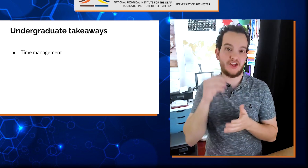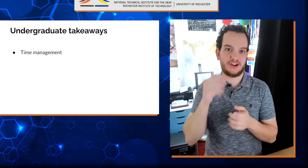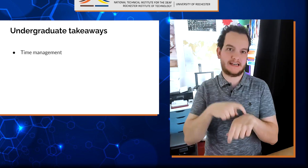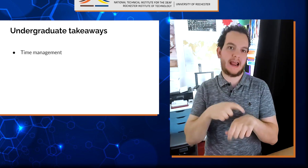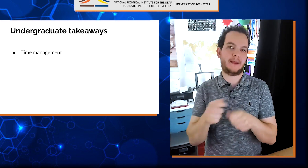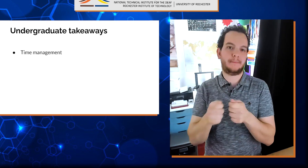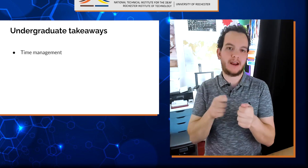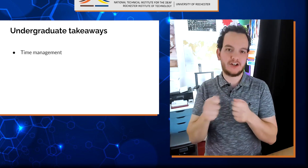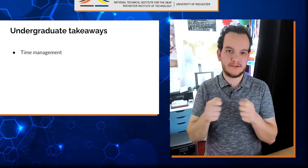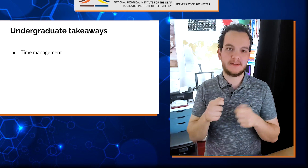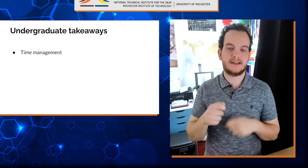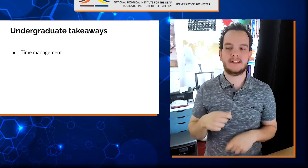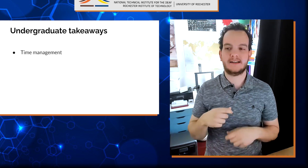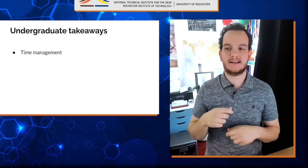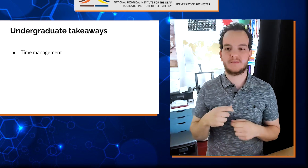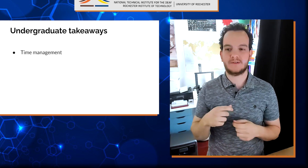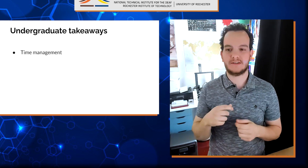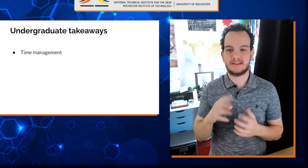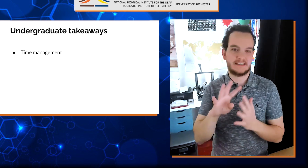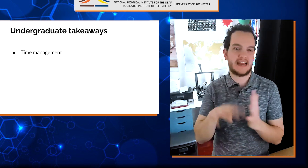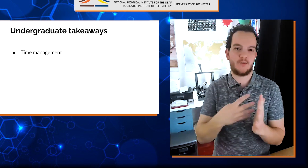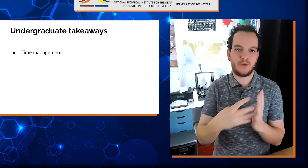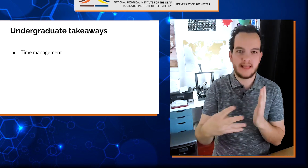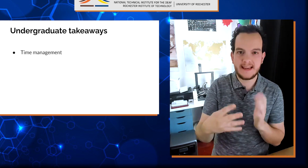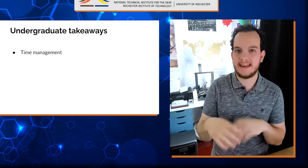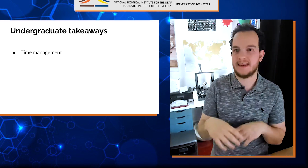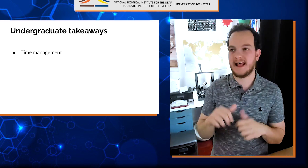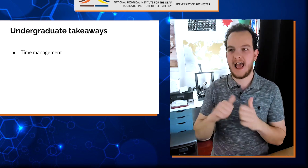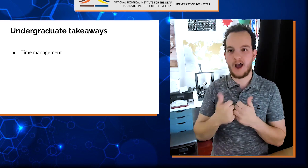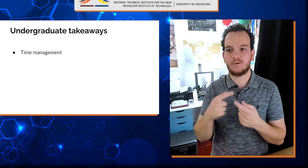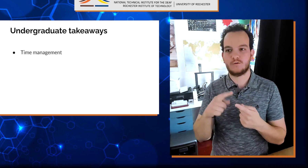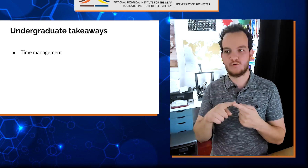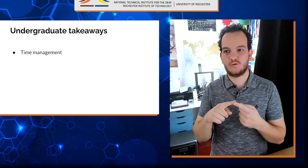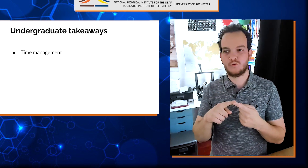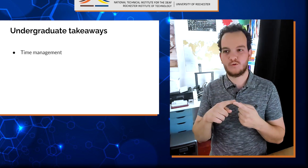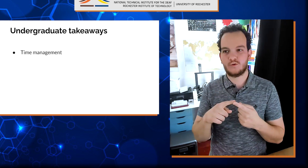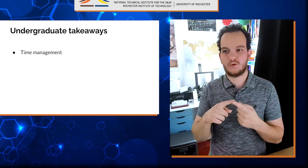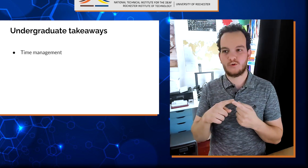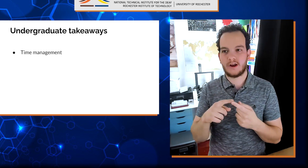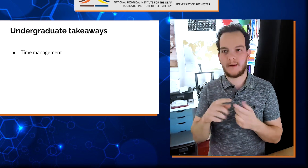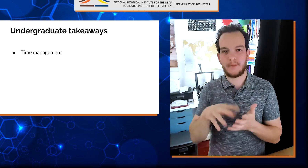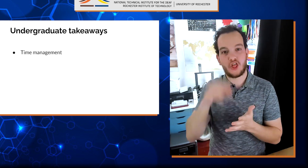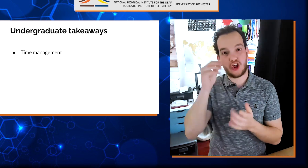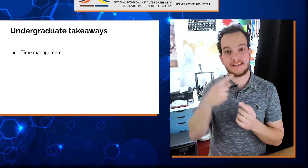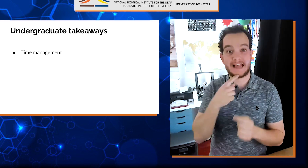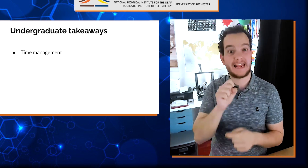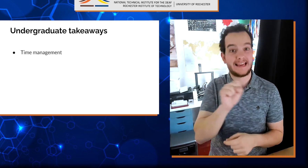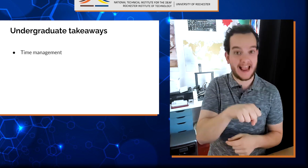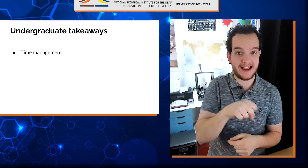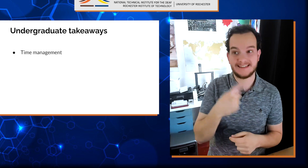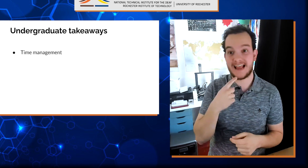and then be back on campus the next semester. I had to learn time management skills and scheduling.